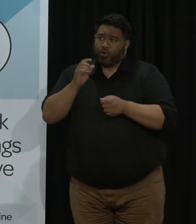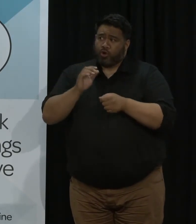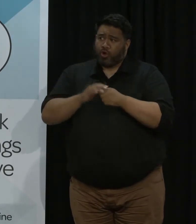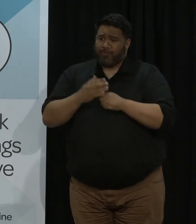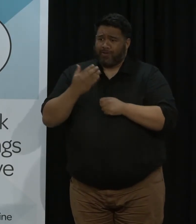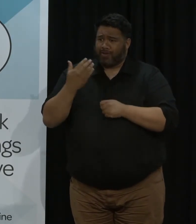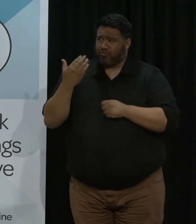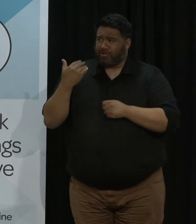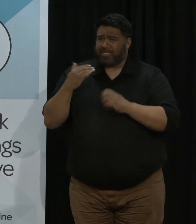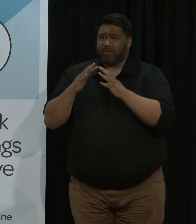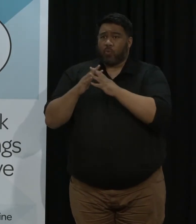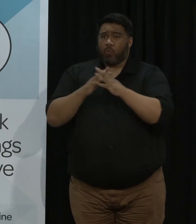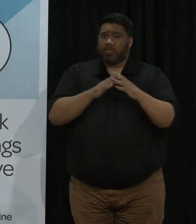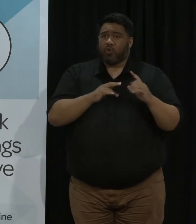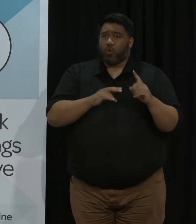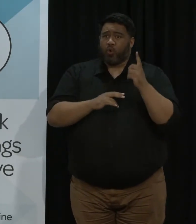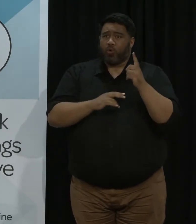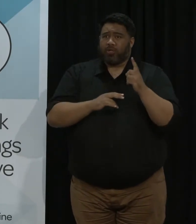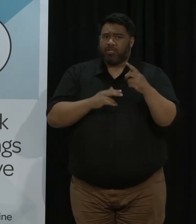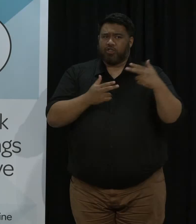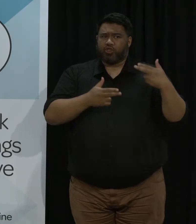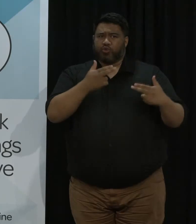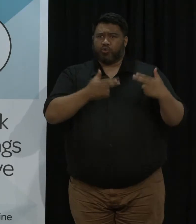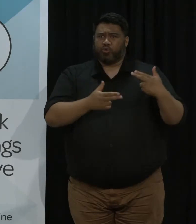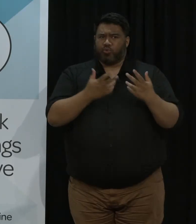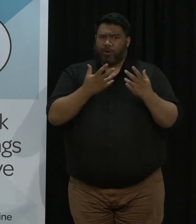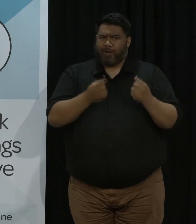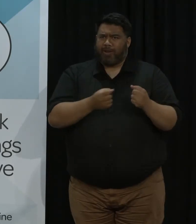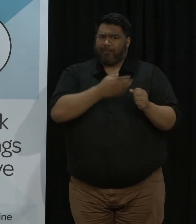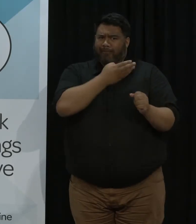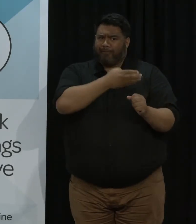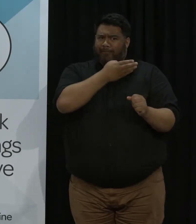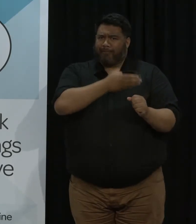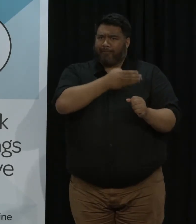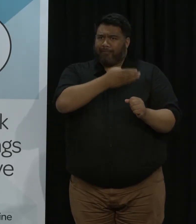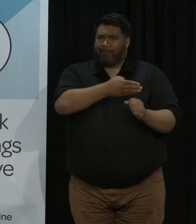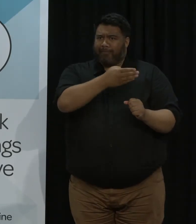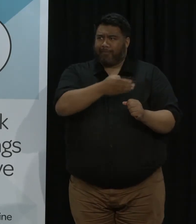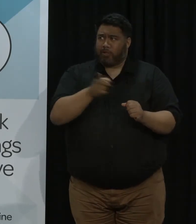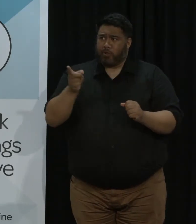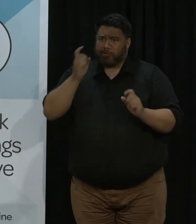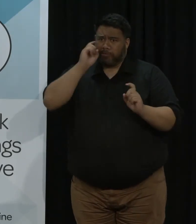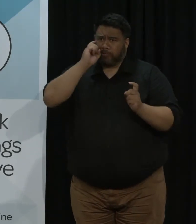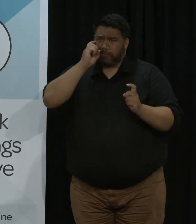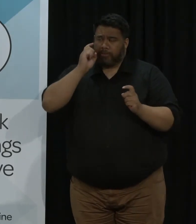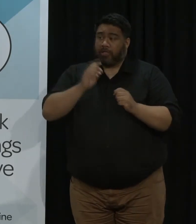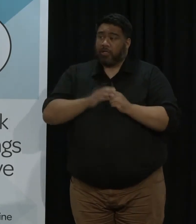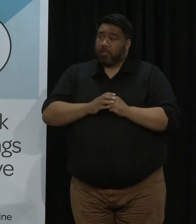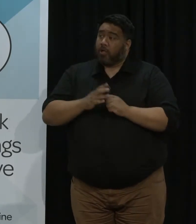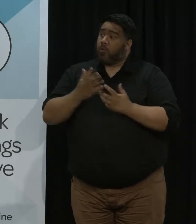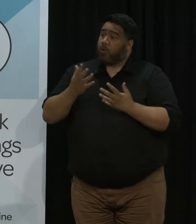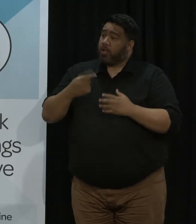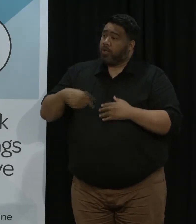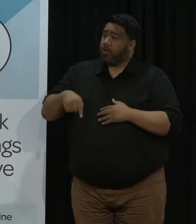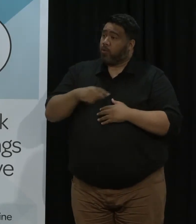the Police Minister. Are you concerned about the spate of recent shootings particularly in parts of West